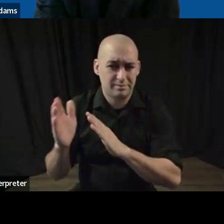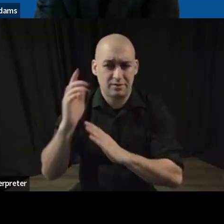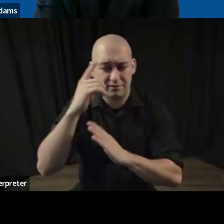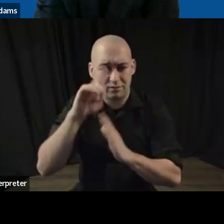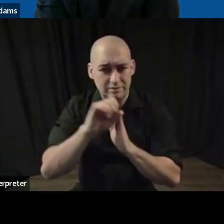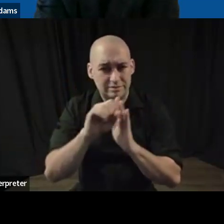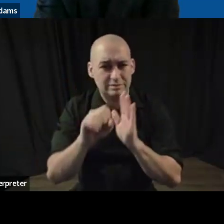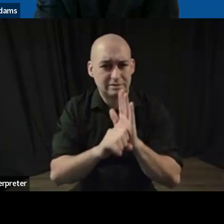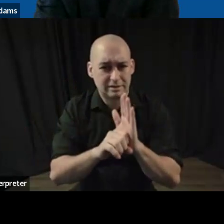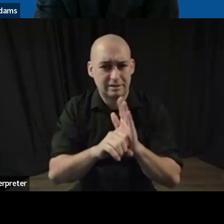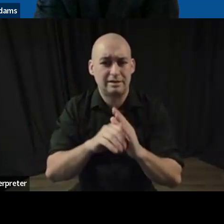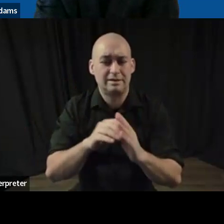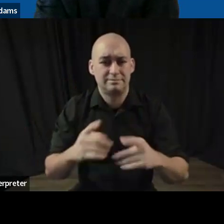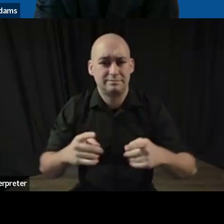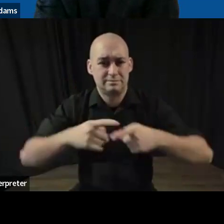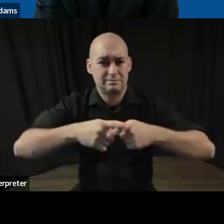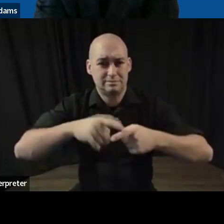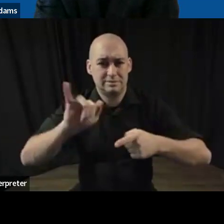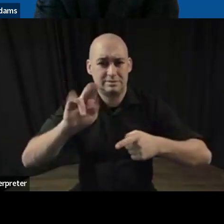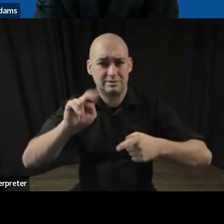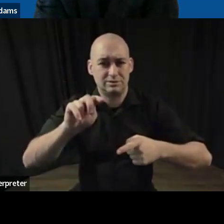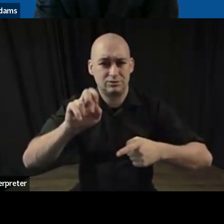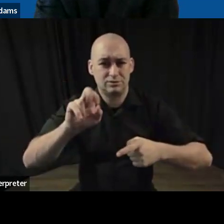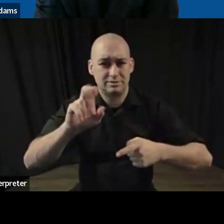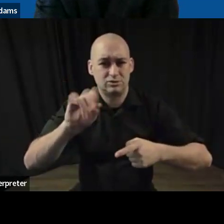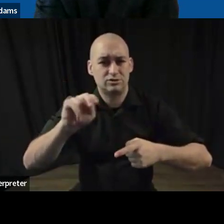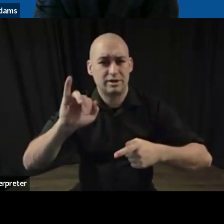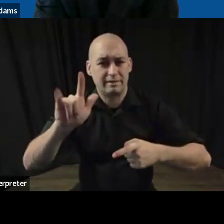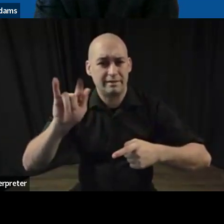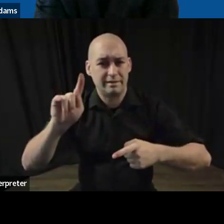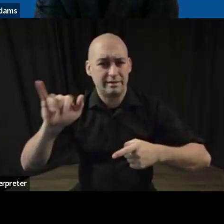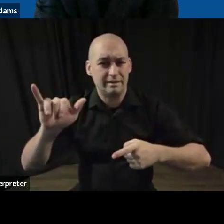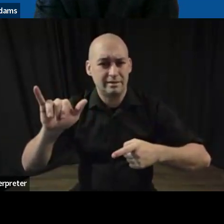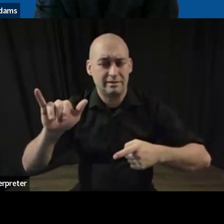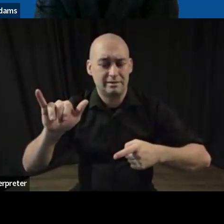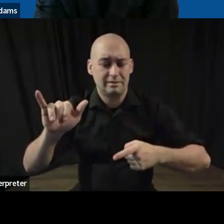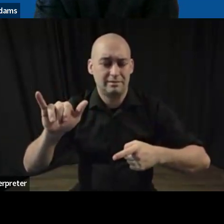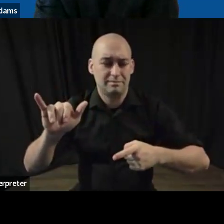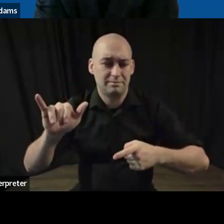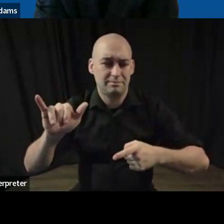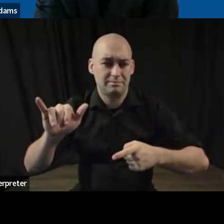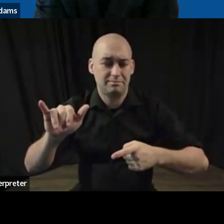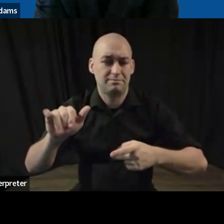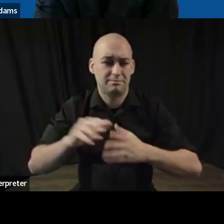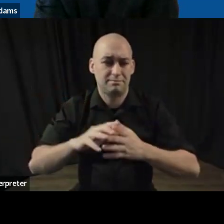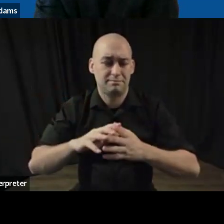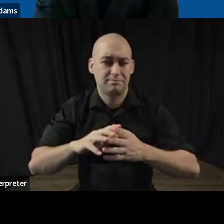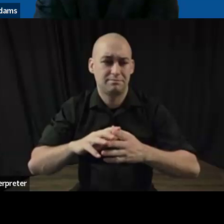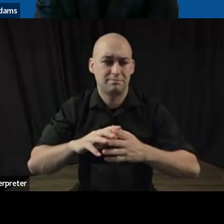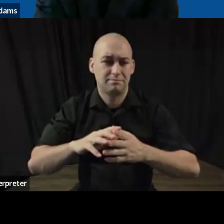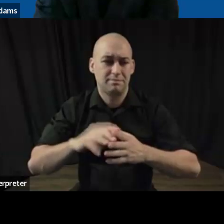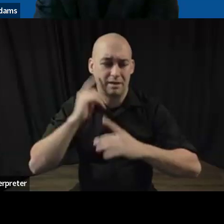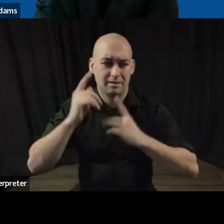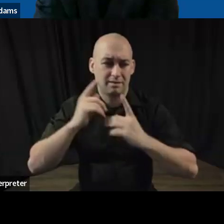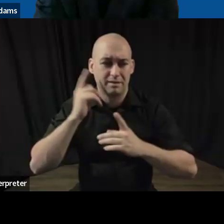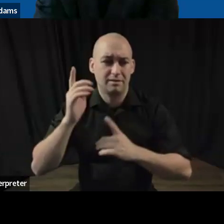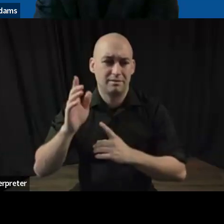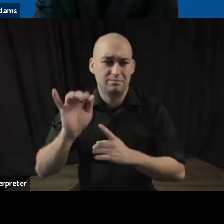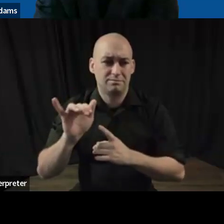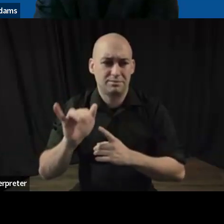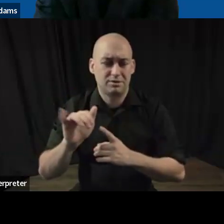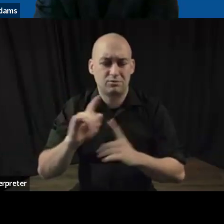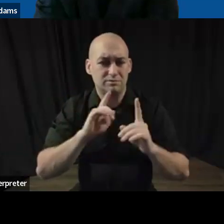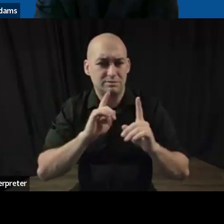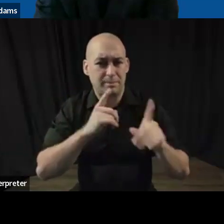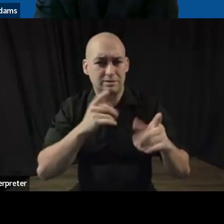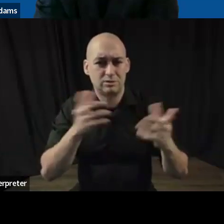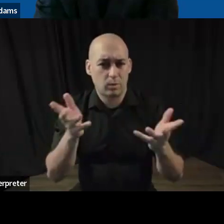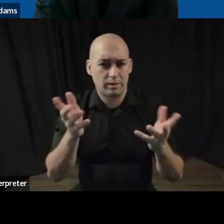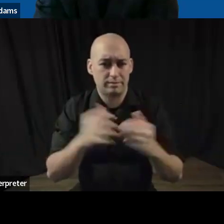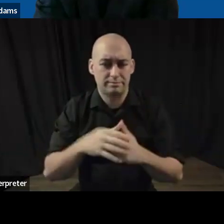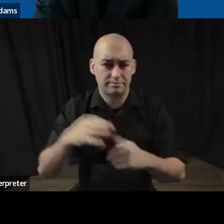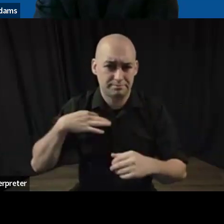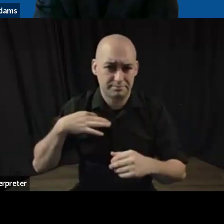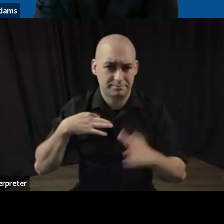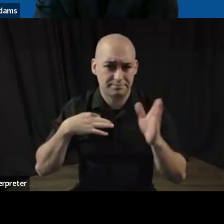of intersectionality within that focus. I think the response would be to applicants to focus on